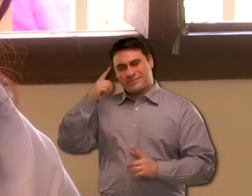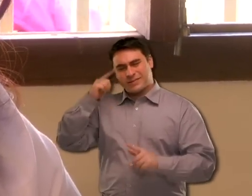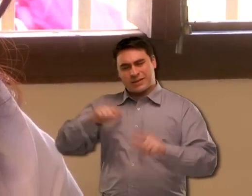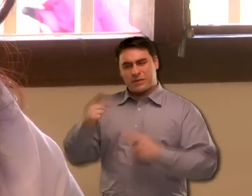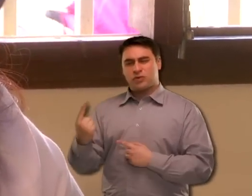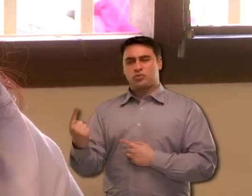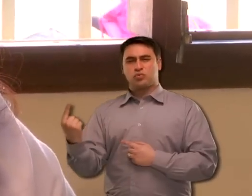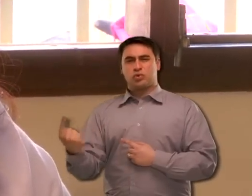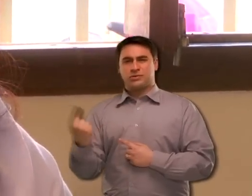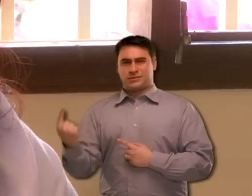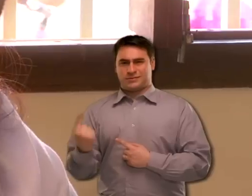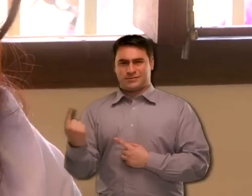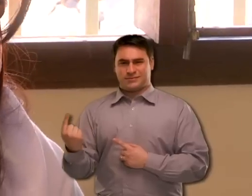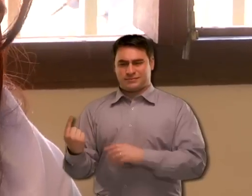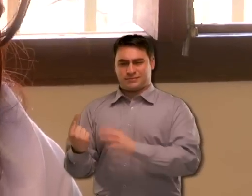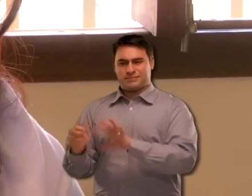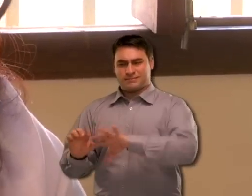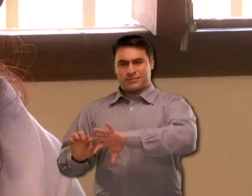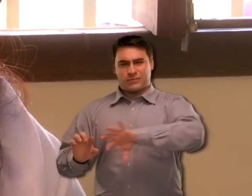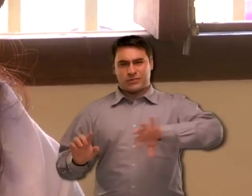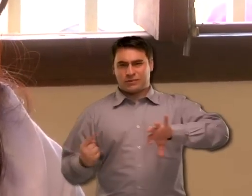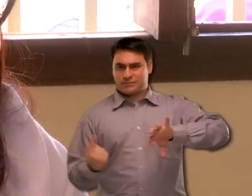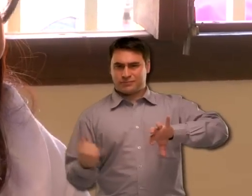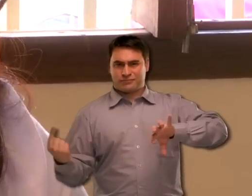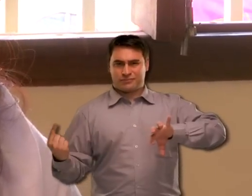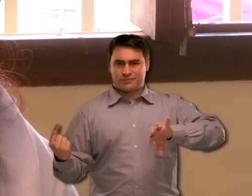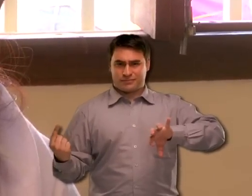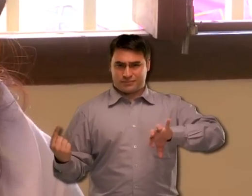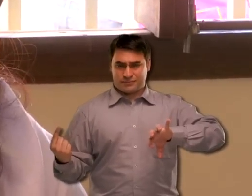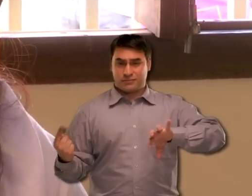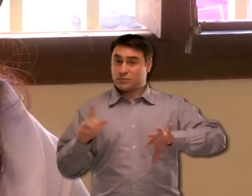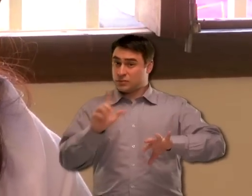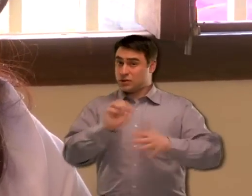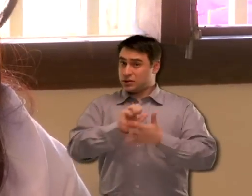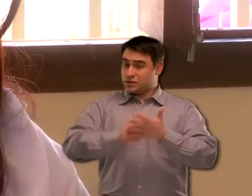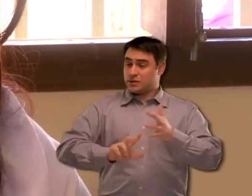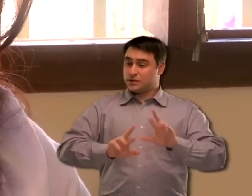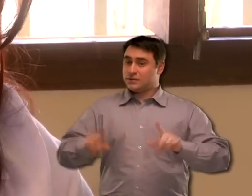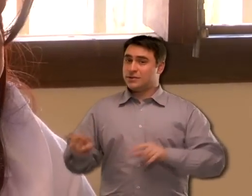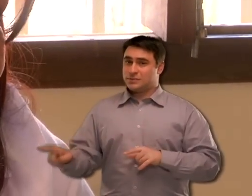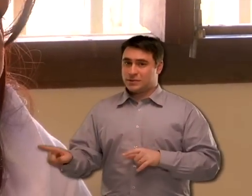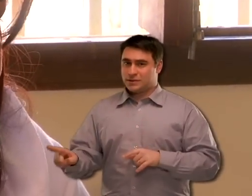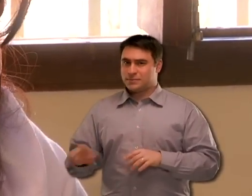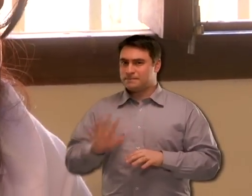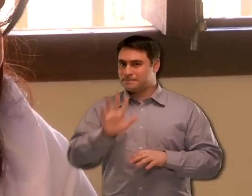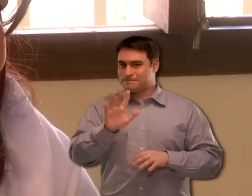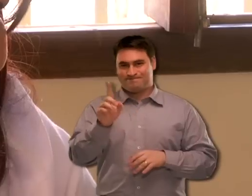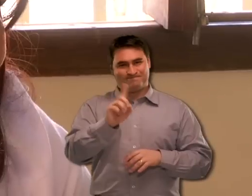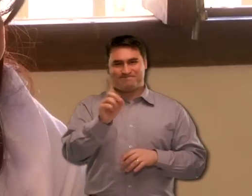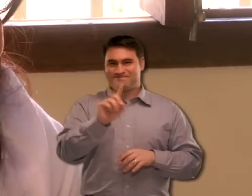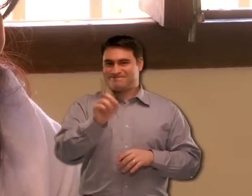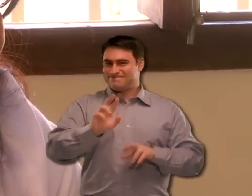means working individually, working separately, in different activities,